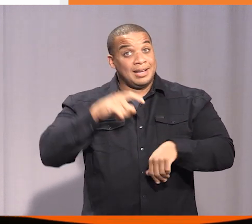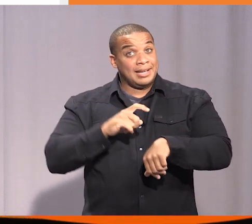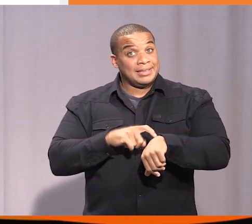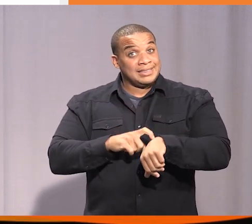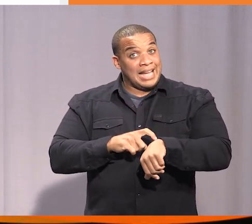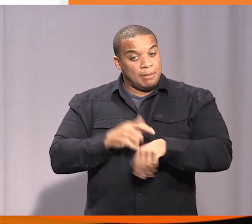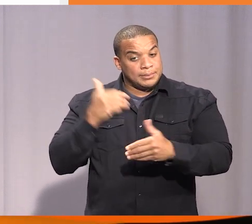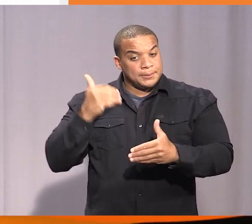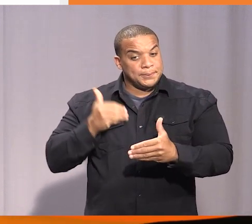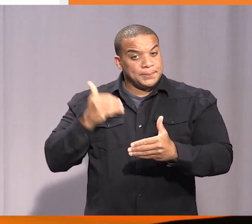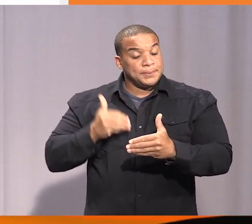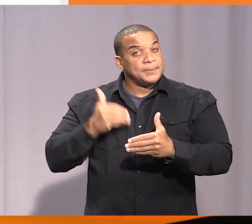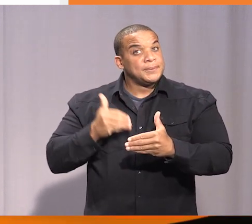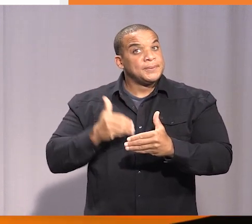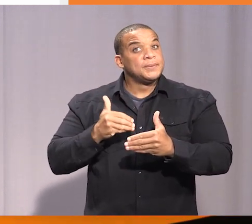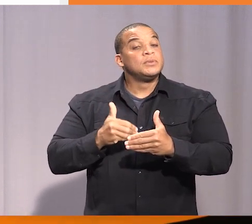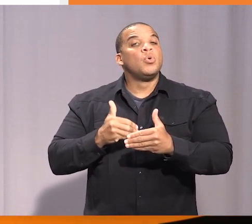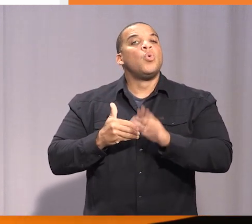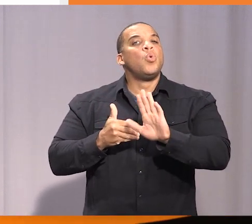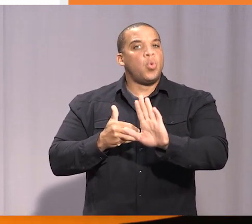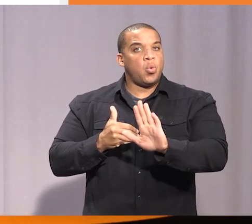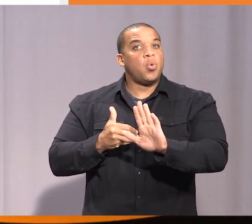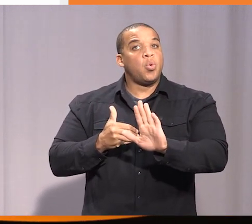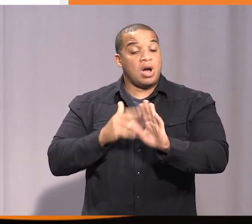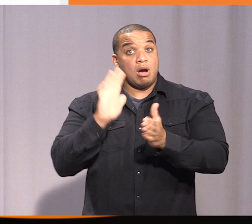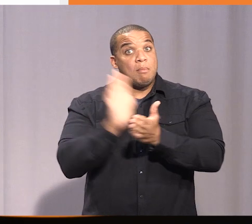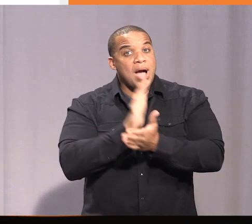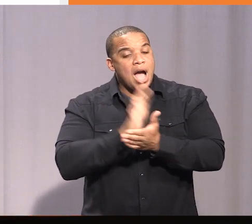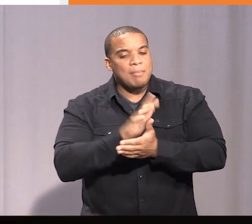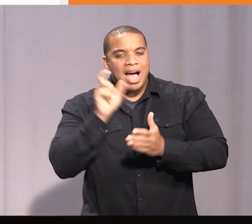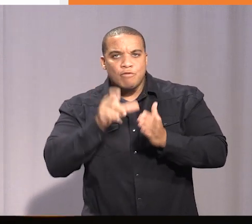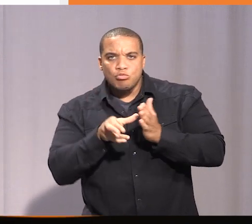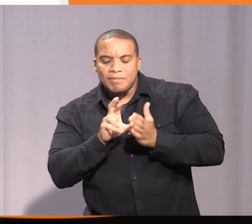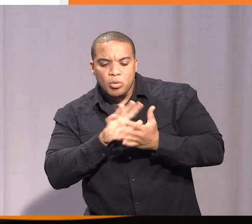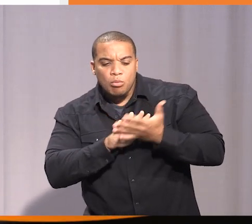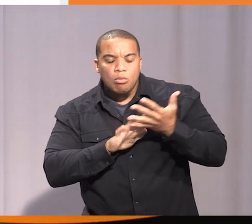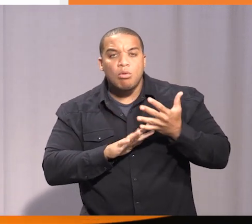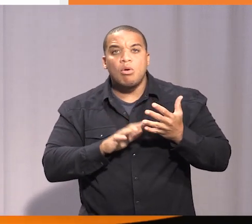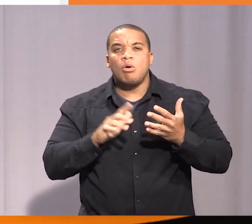to complete the accommodation process and document review, students are strongly encouraged